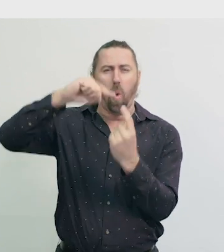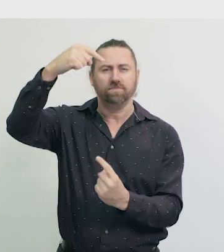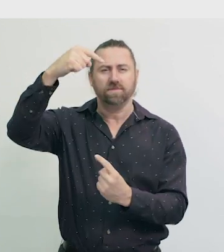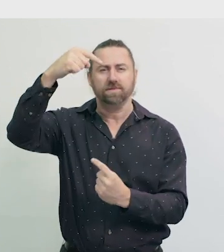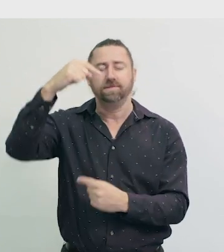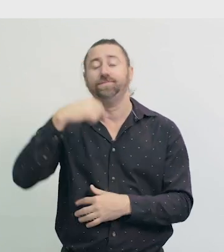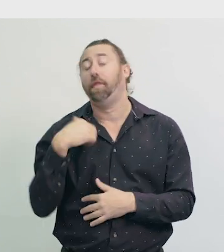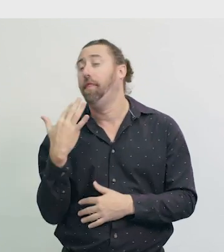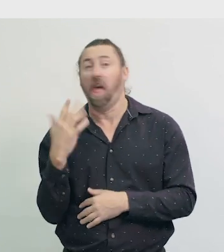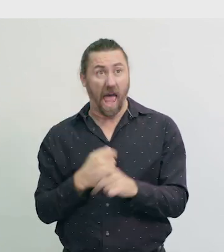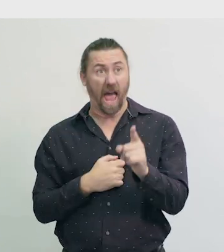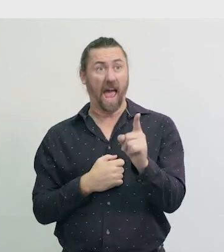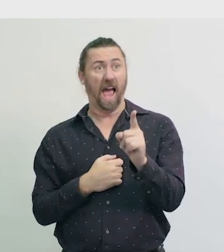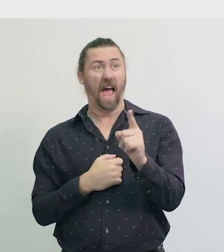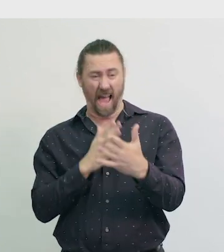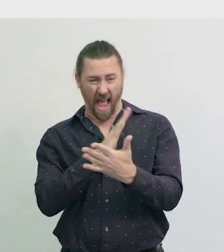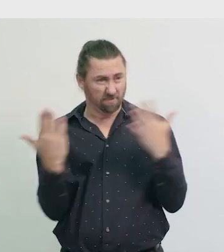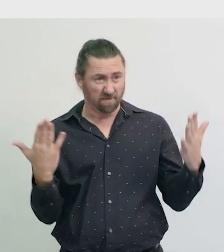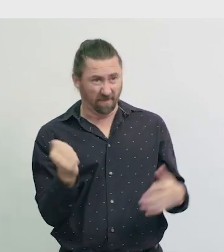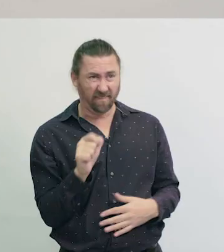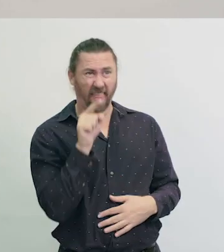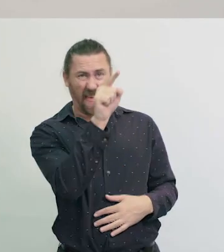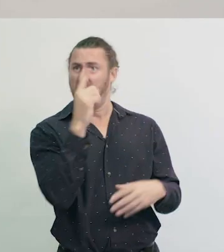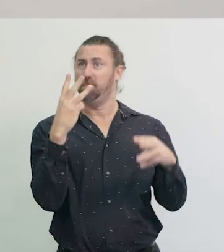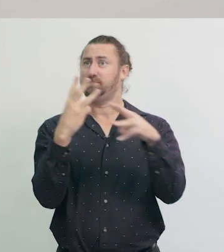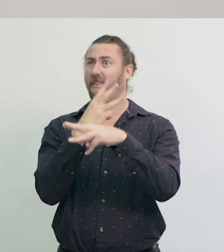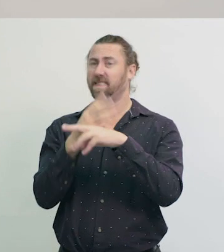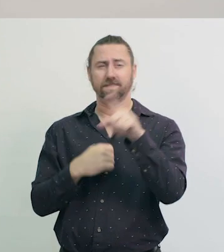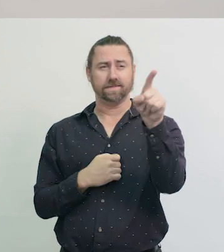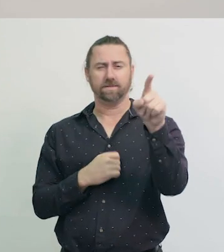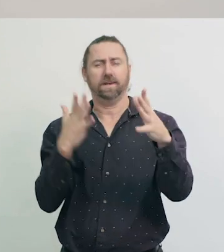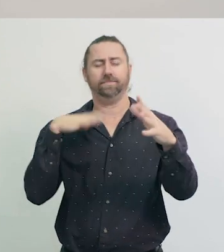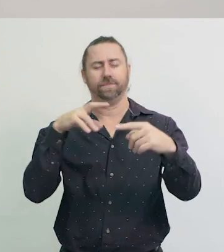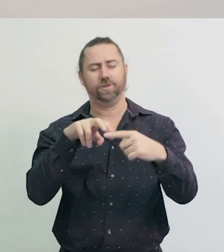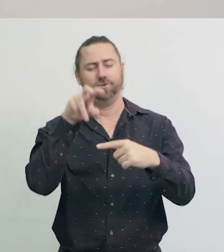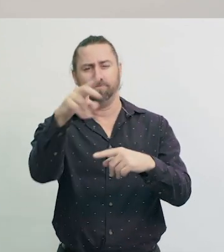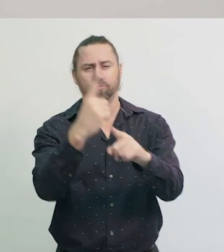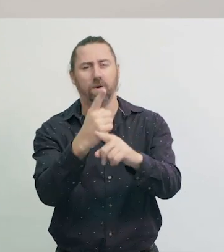There was a real-life example in front of me. Let's backtrack a bit.